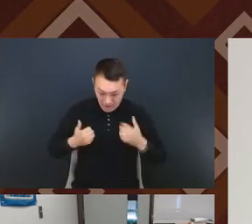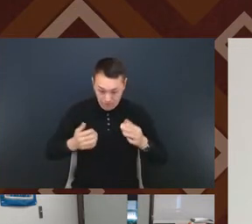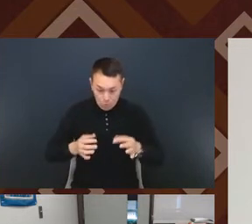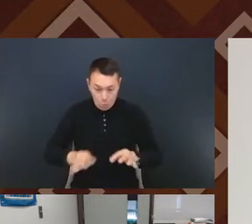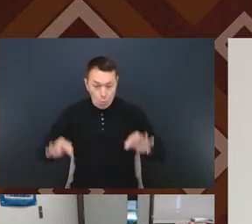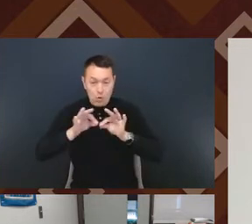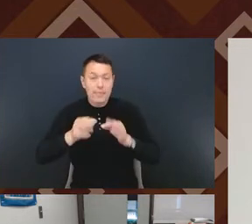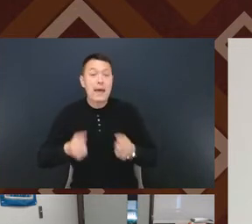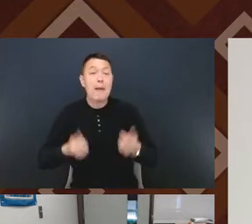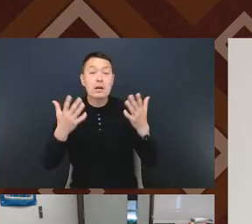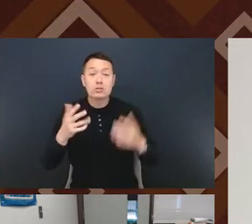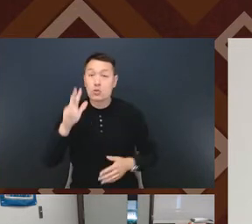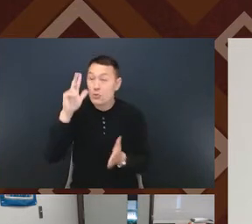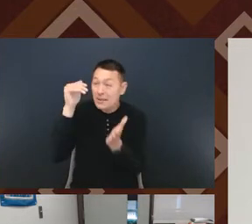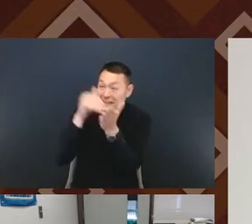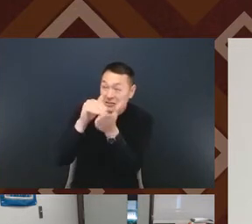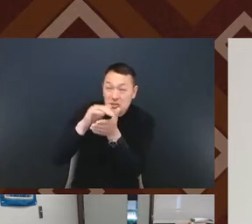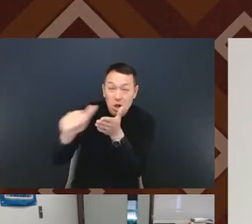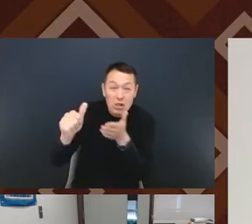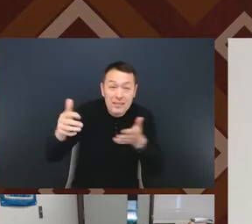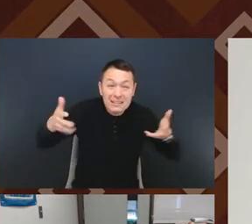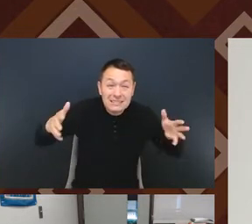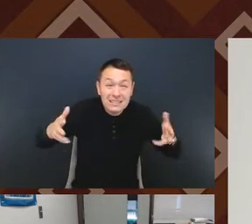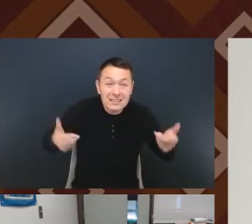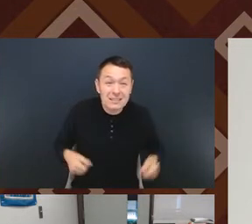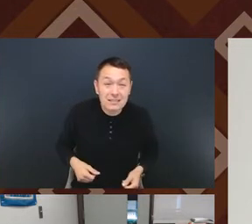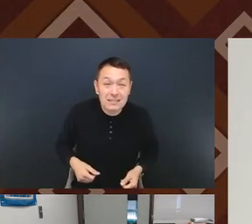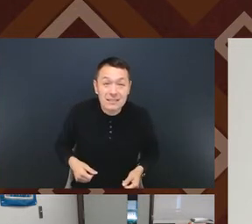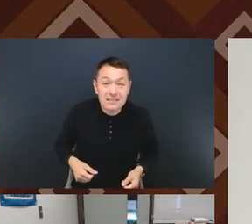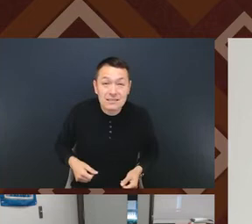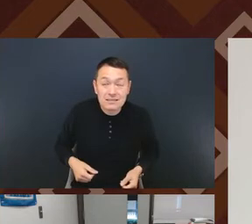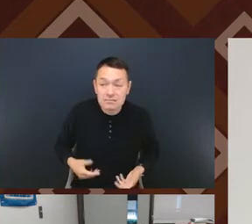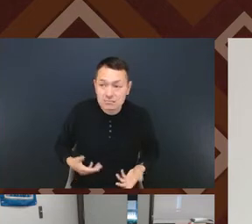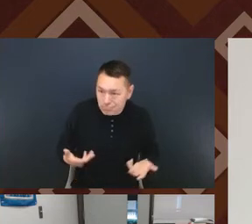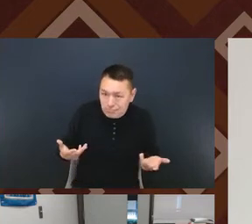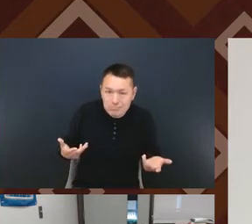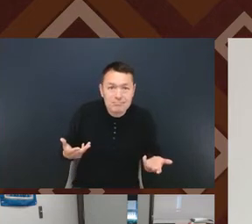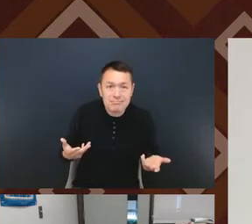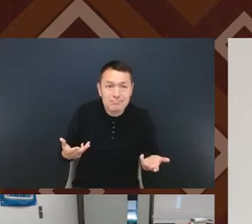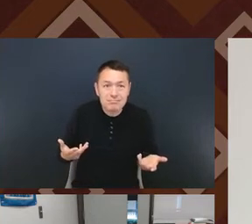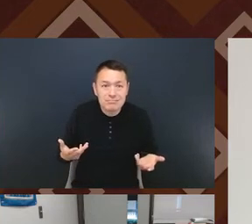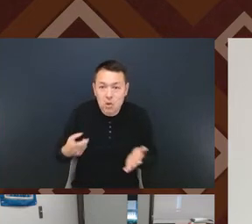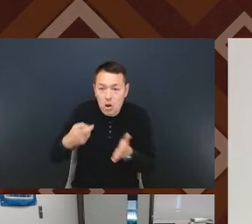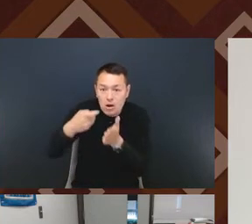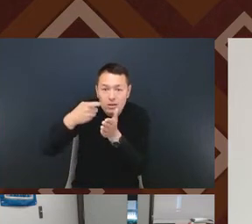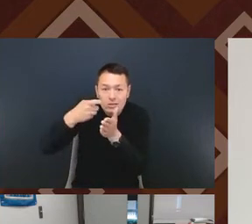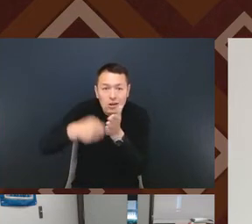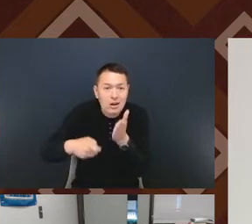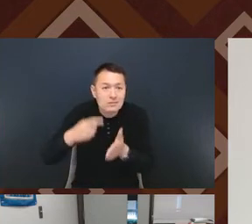3000 maybe a back then cost for a used car.